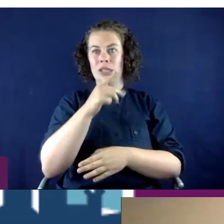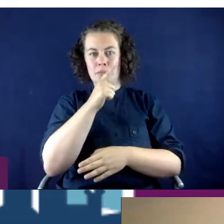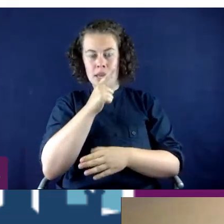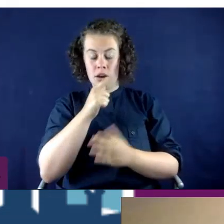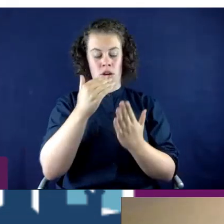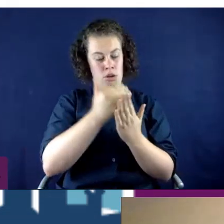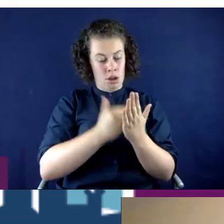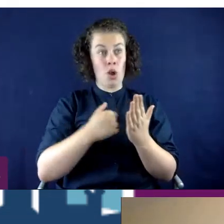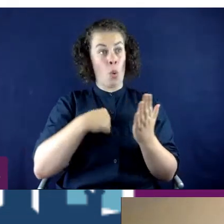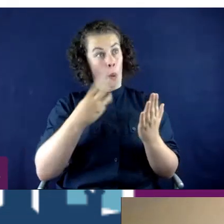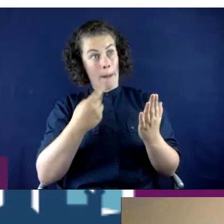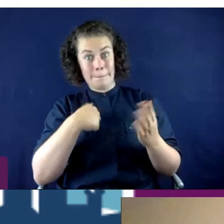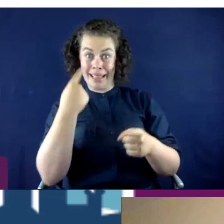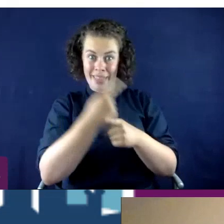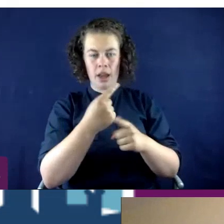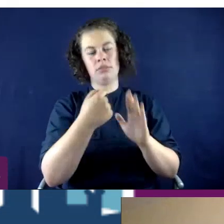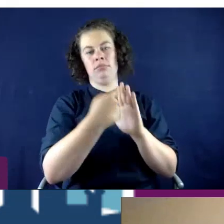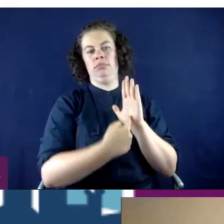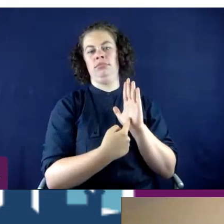performer or speaker to be able to